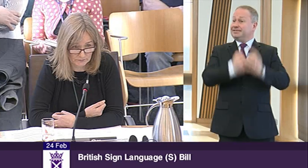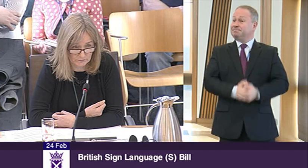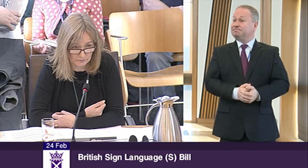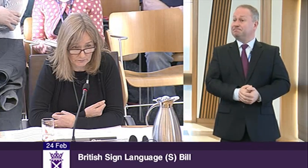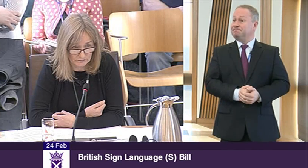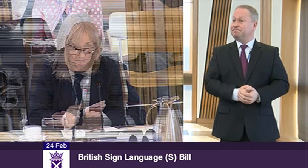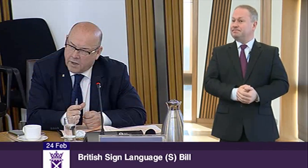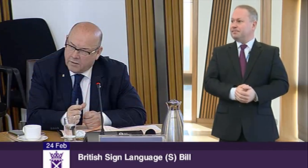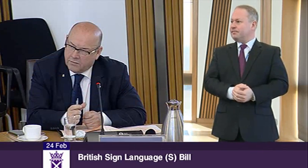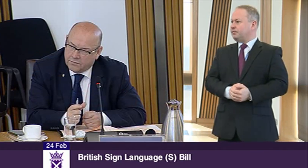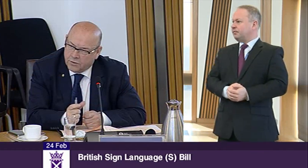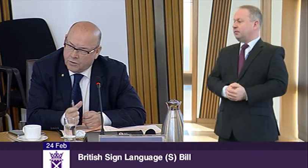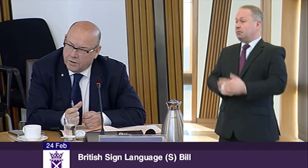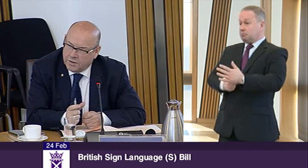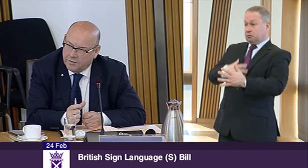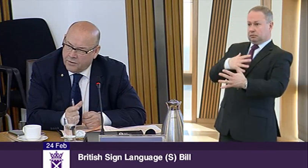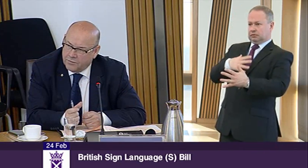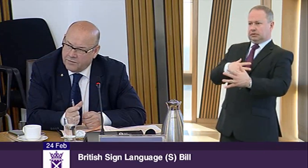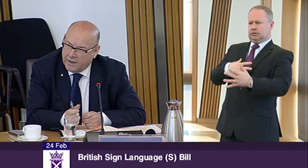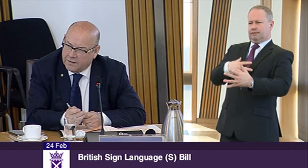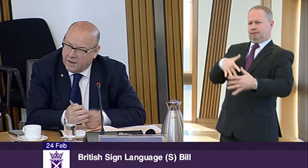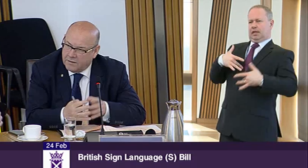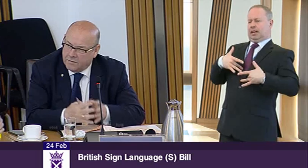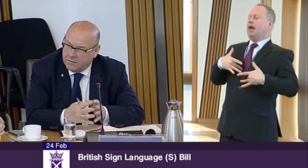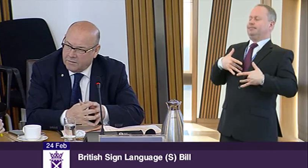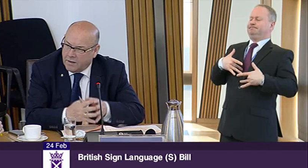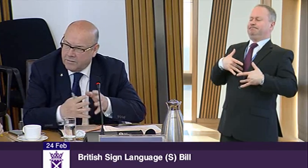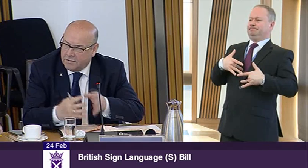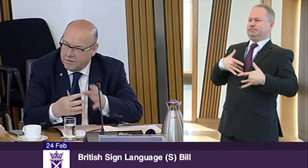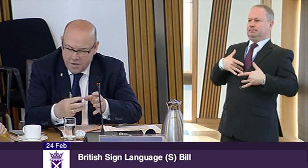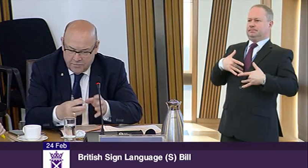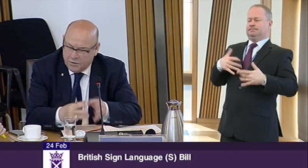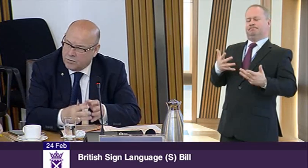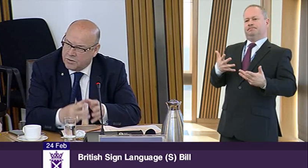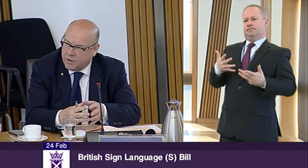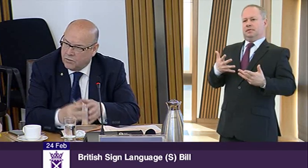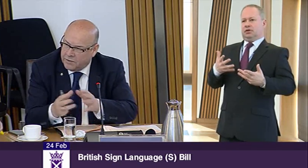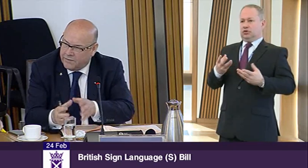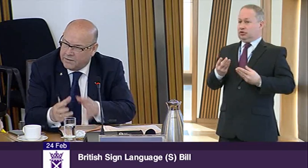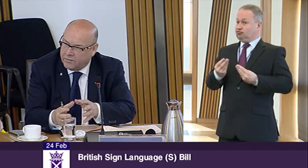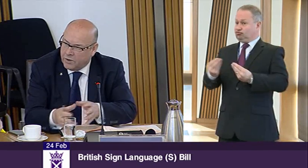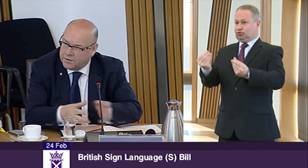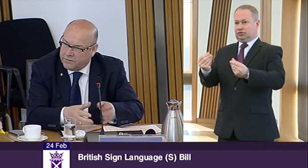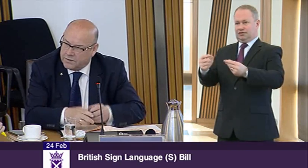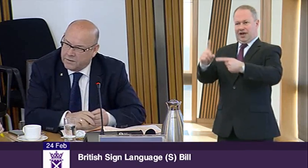area. James Dornan: Would you need some kind of security around the fact that resources would